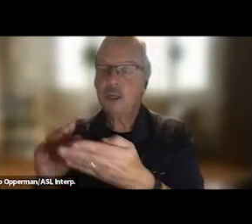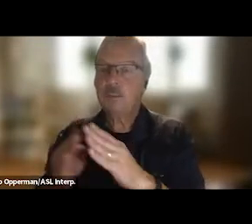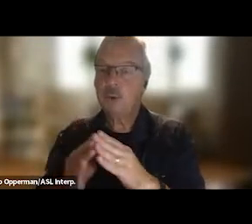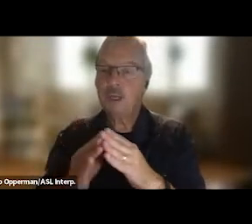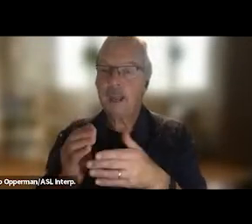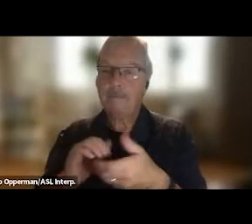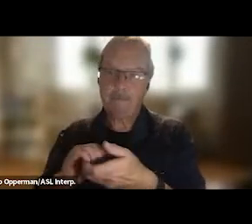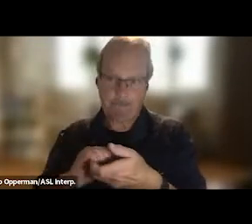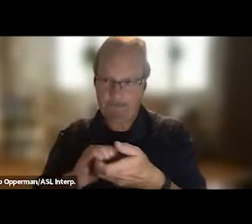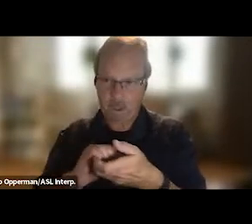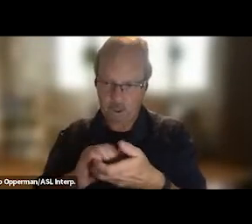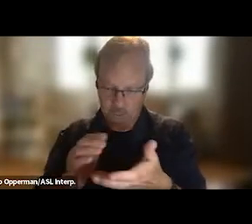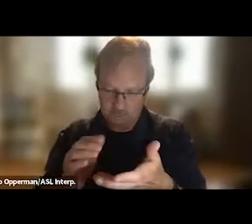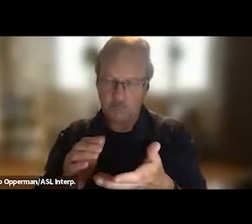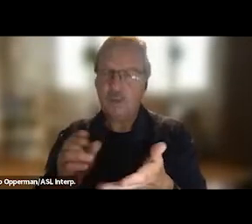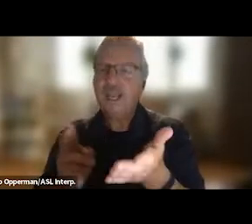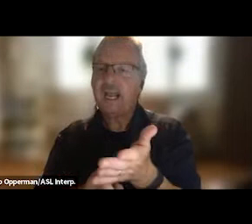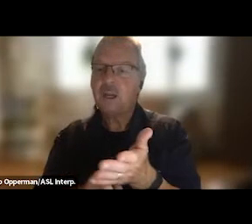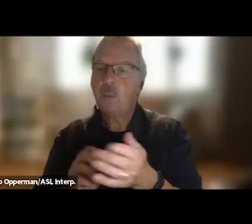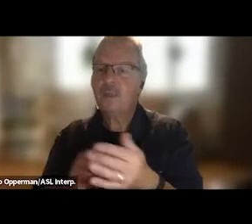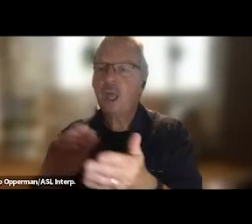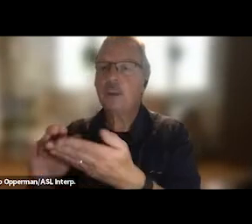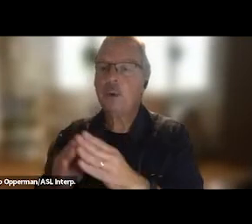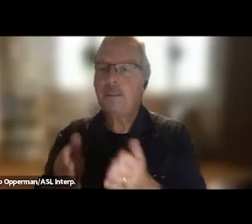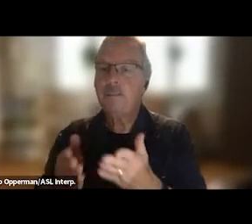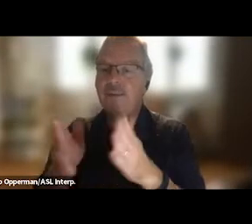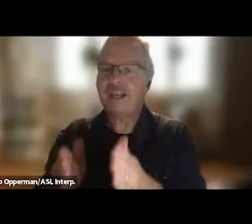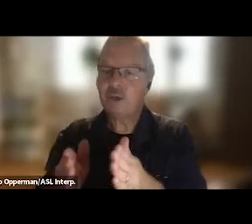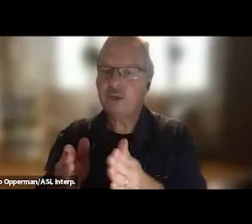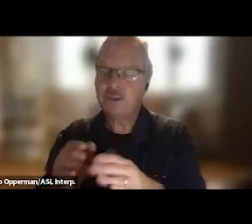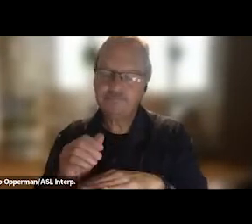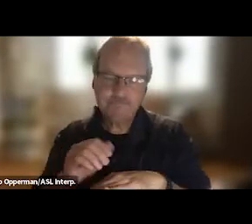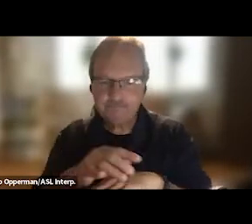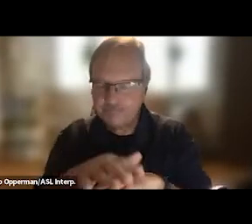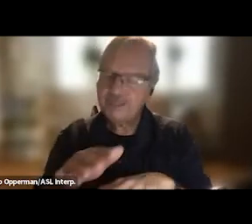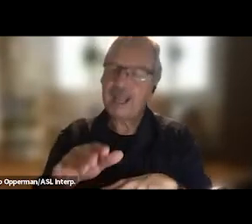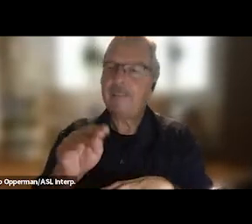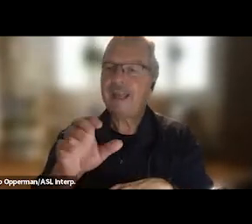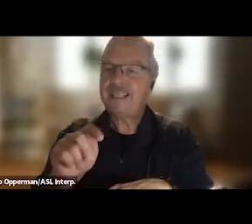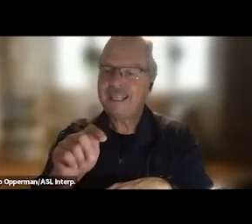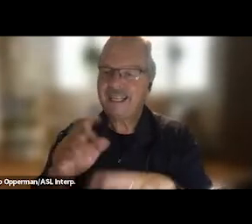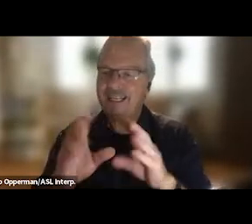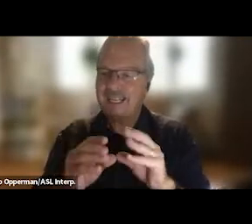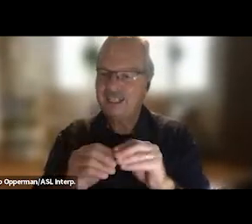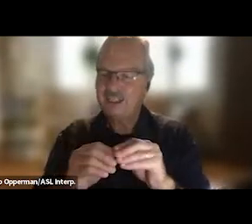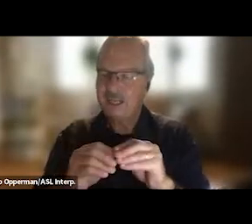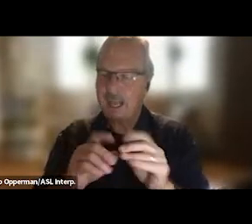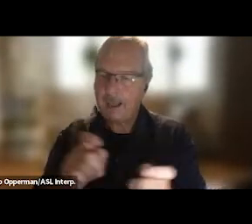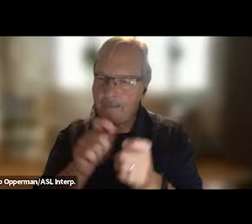We contract it with a community provider to facilitate MAT education sessions that were specifically tailored to each audience.